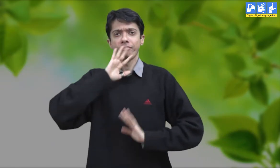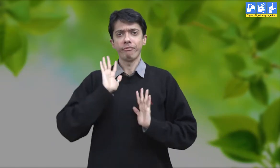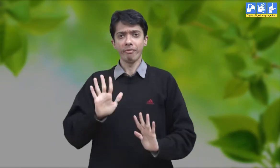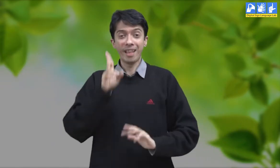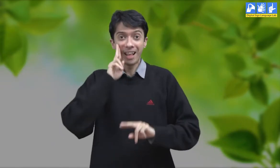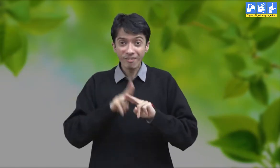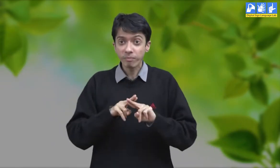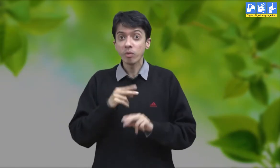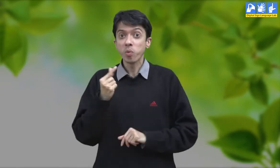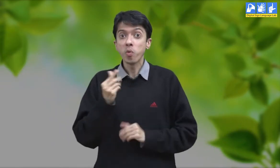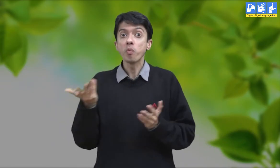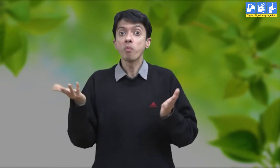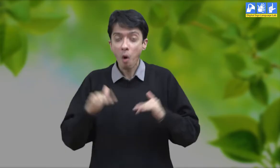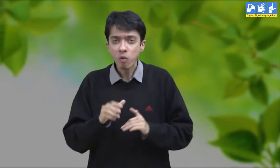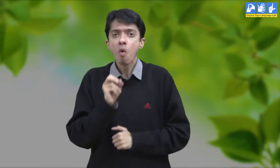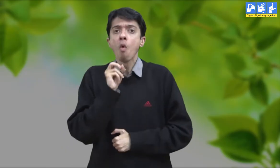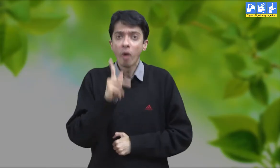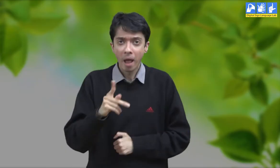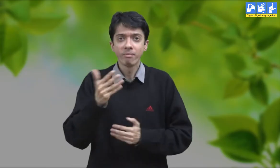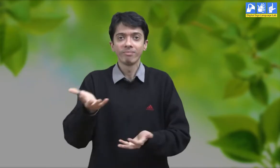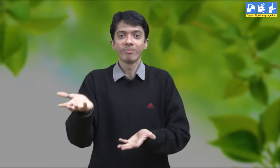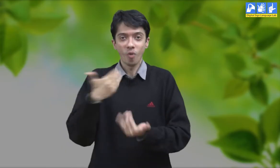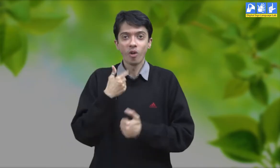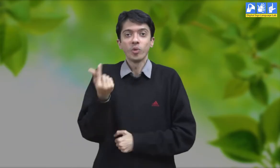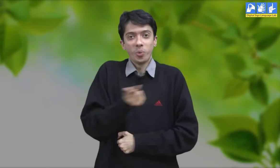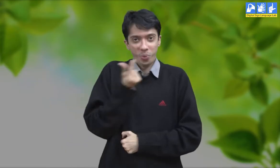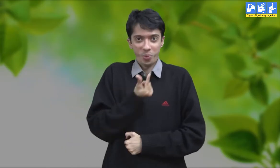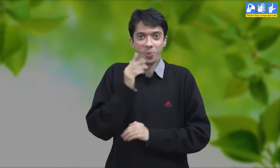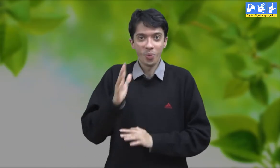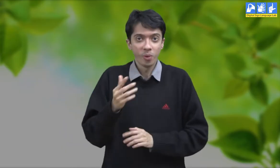We need to use natural resources judiciously.